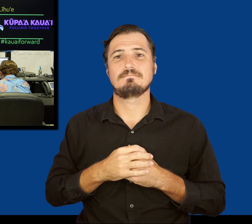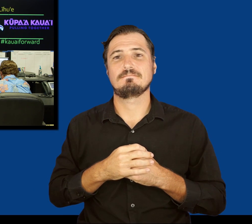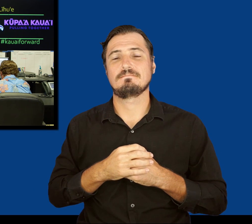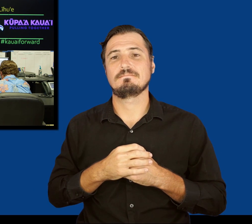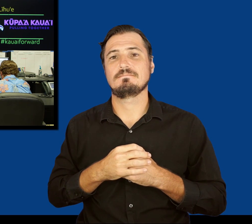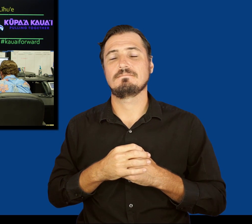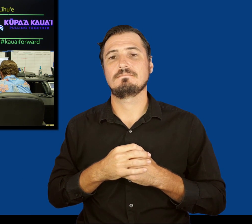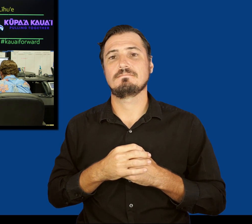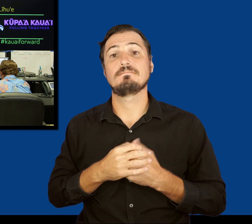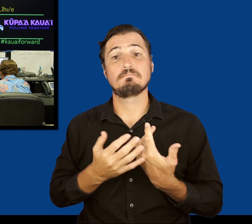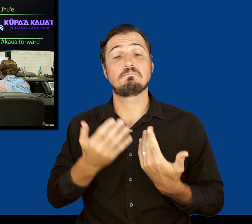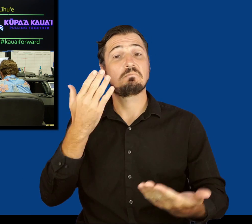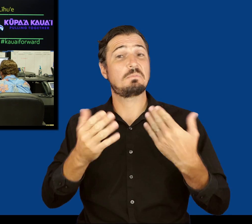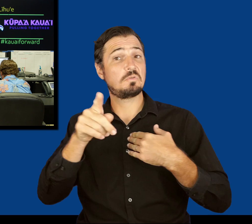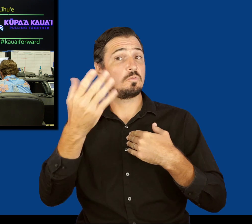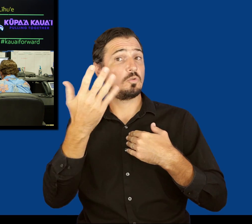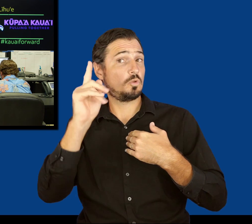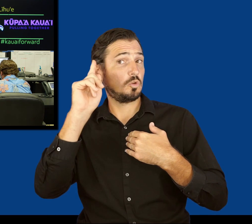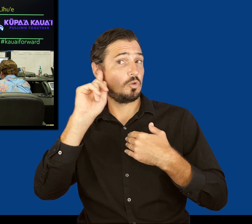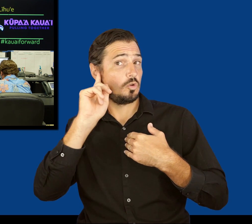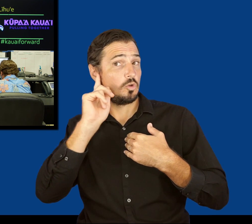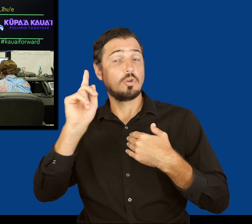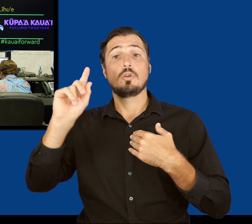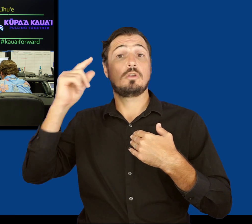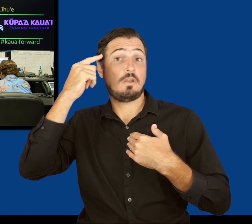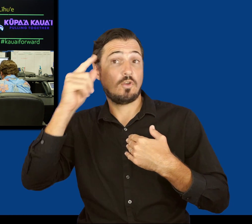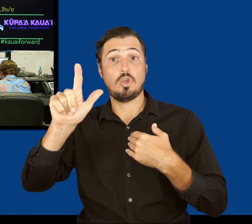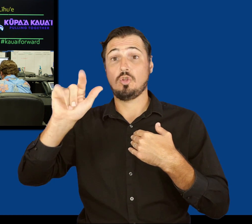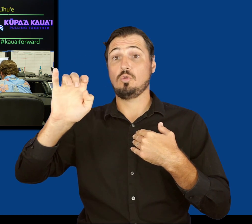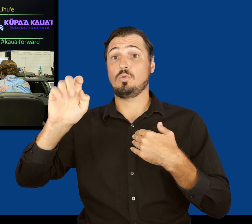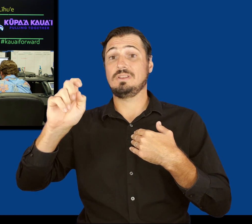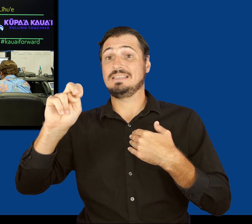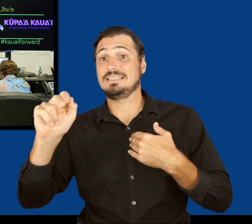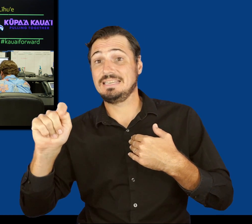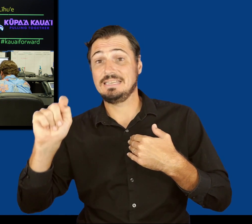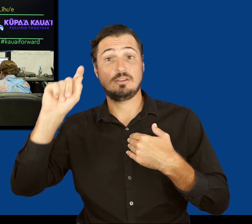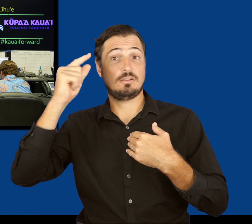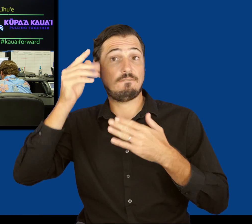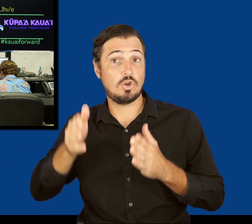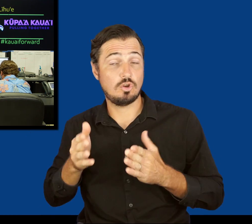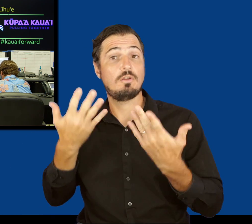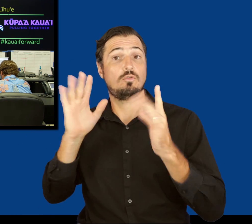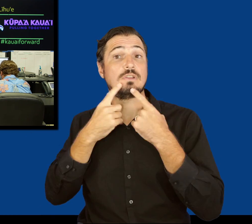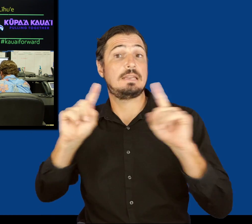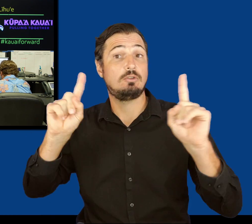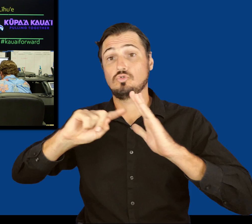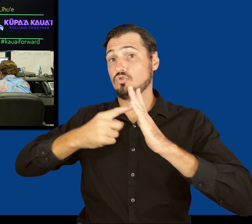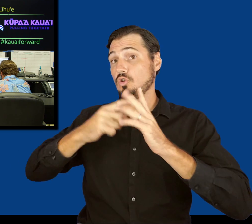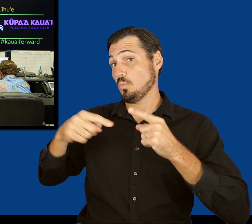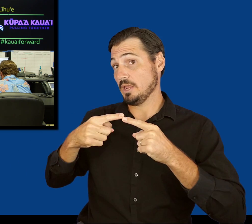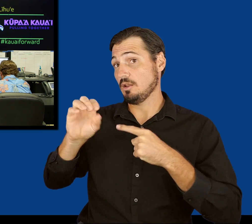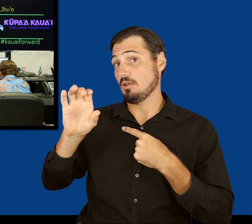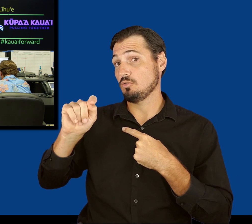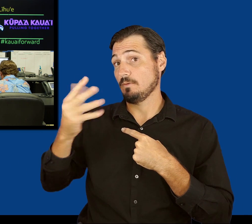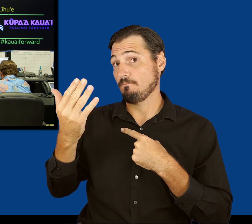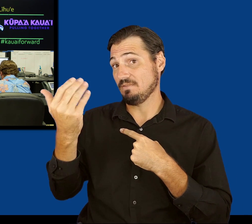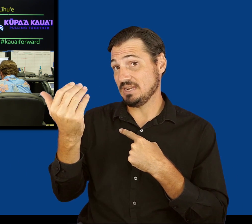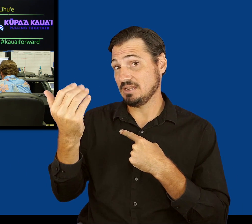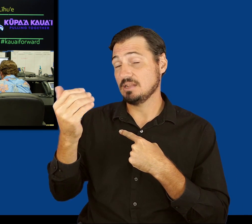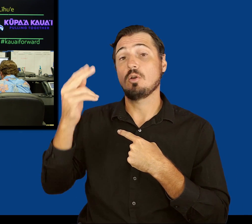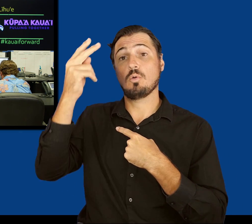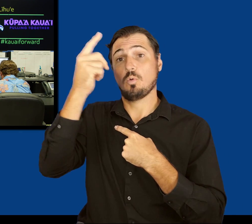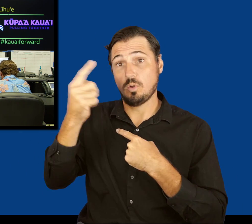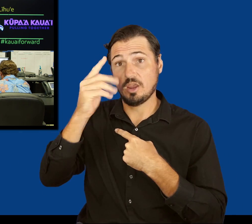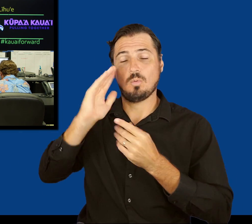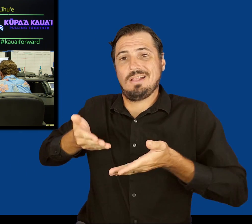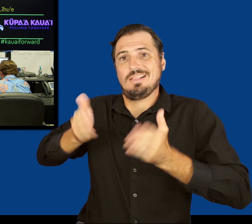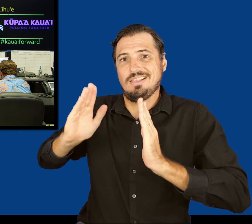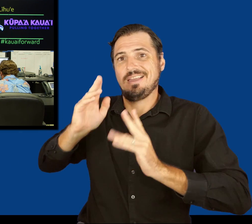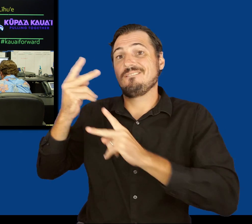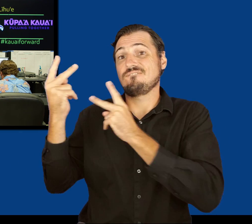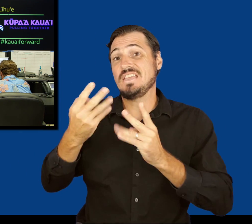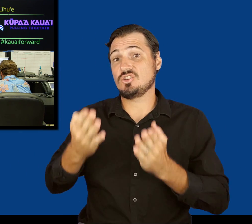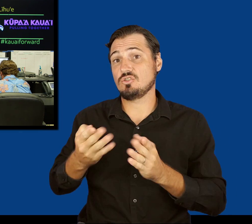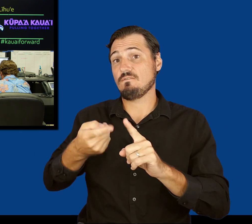As you know, the Governor and Lieutenant Governor have announced that starting on October 15, Hawai`i will allow Mainland visitors to avoid quarantine if they receive a negative COVID test